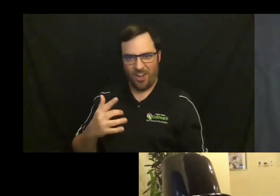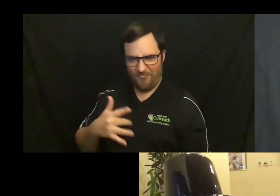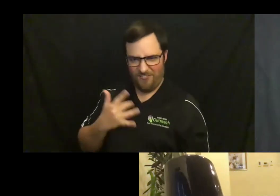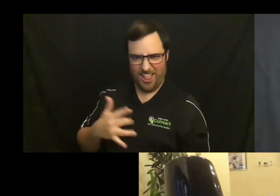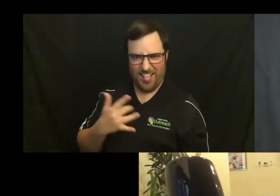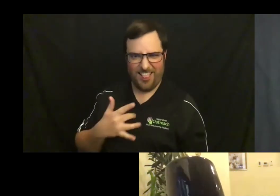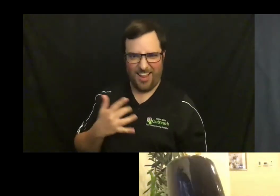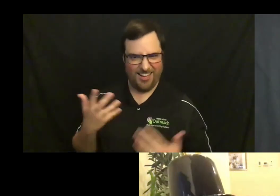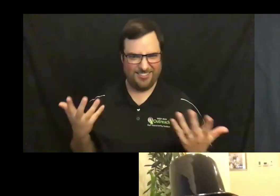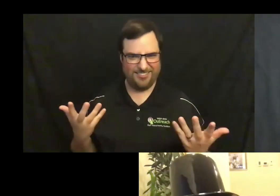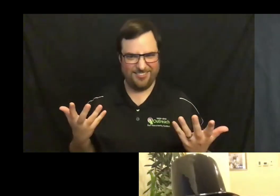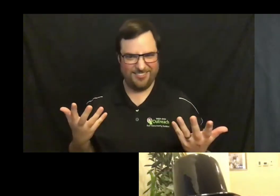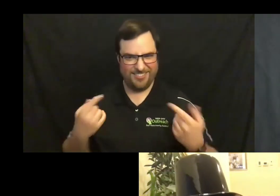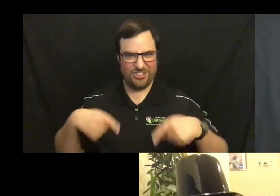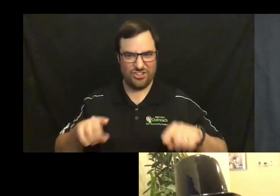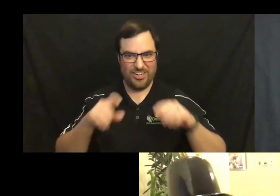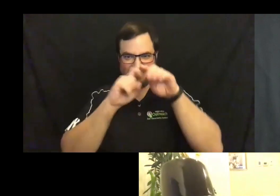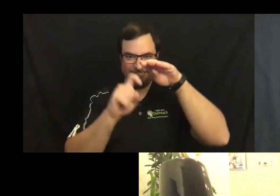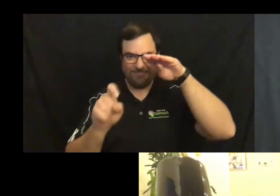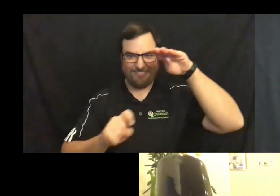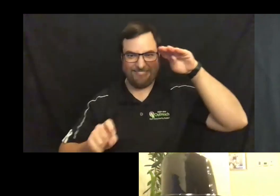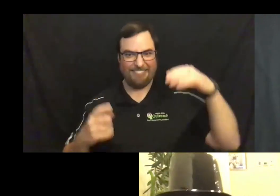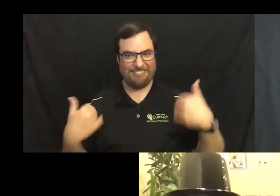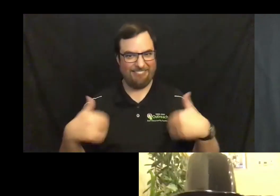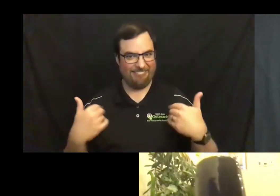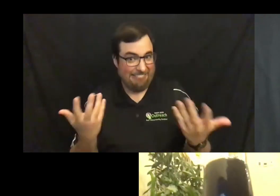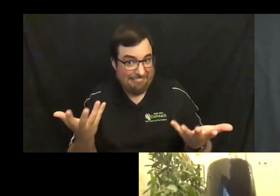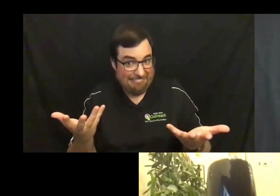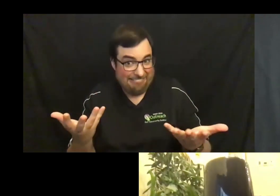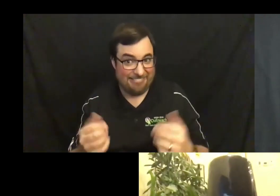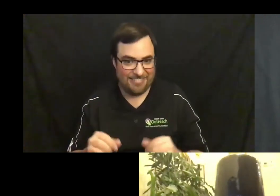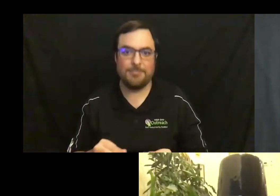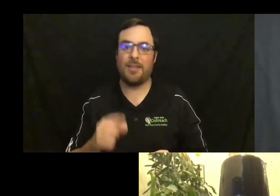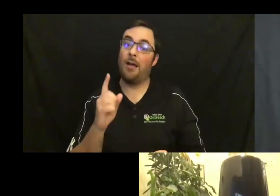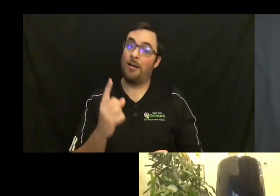when you were ziplining? Sid: Yeah, well for one thing it was fast